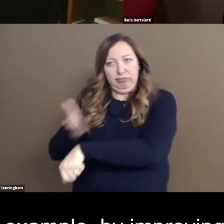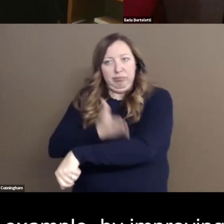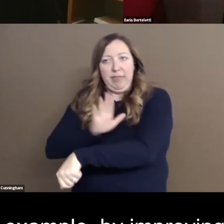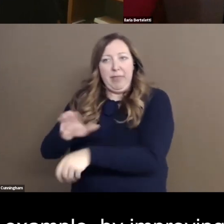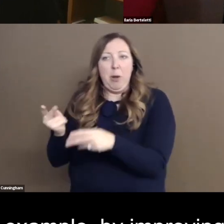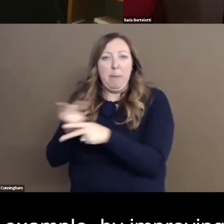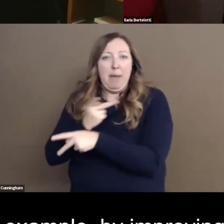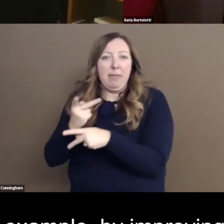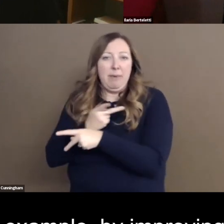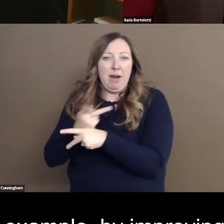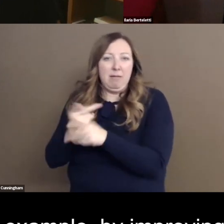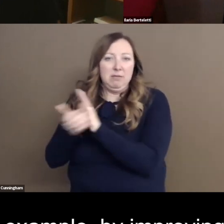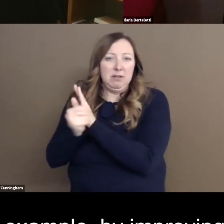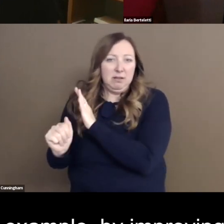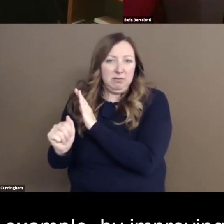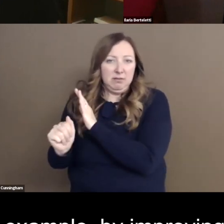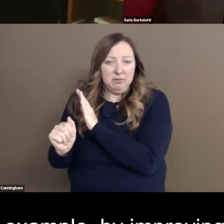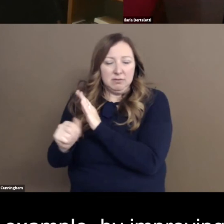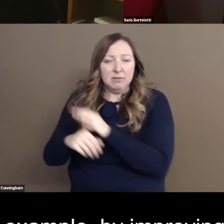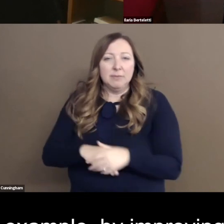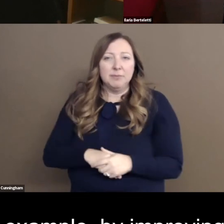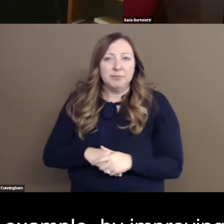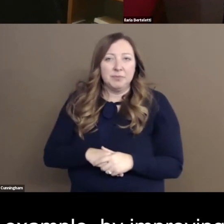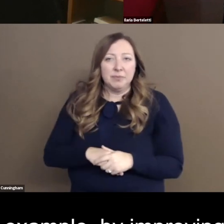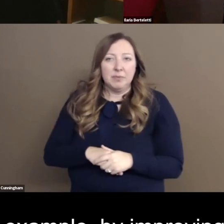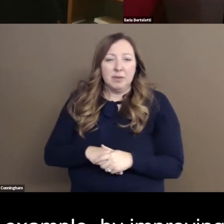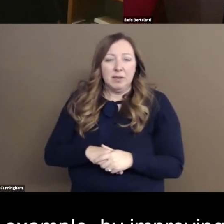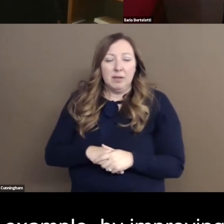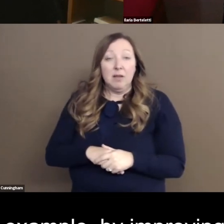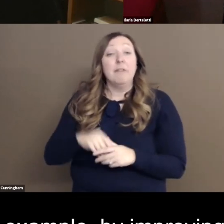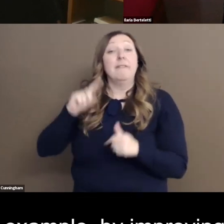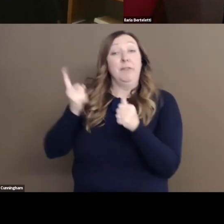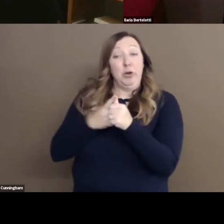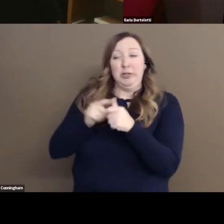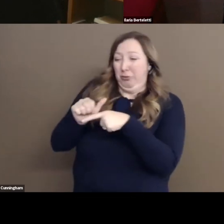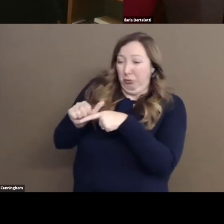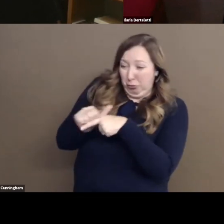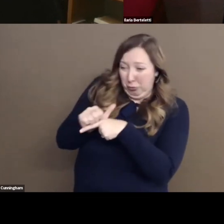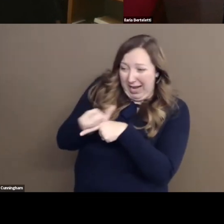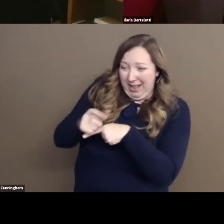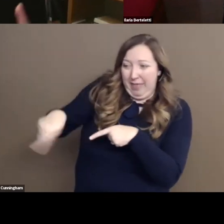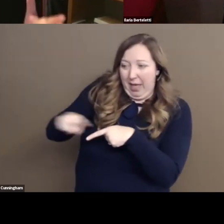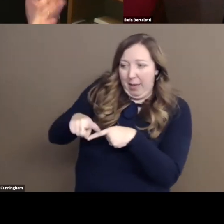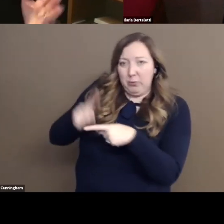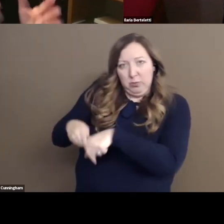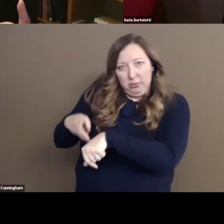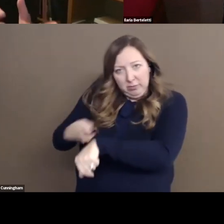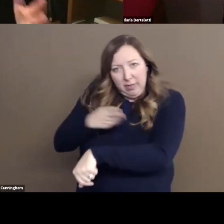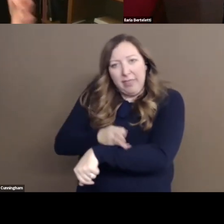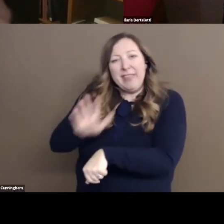improving the approximate your approximate number sensitivity